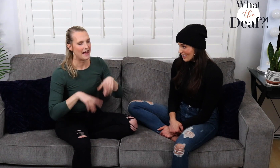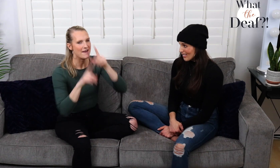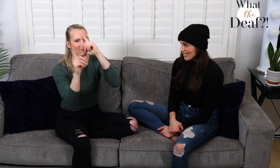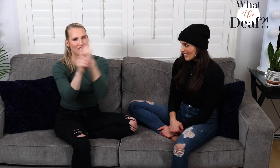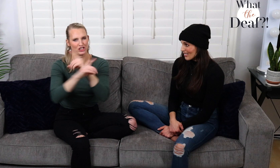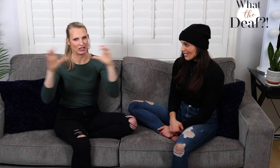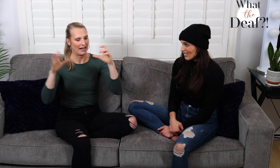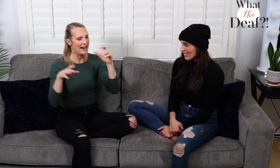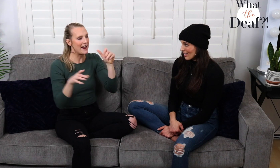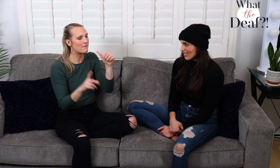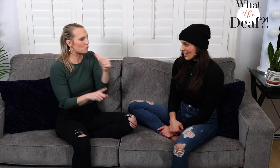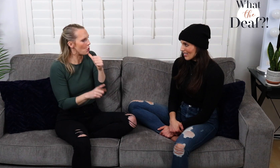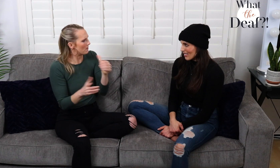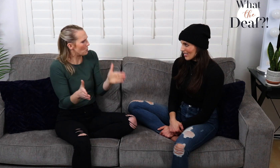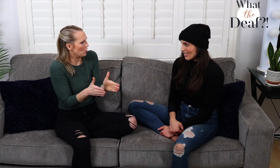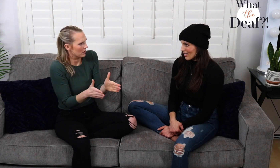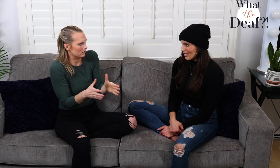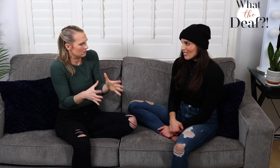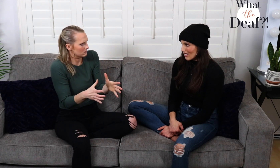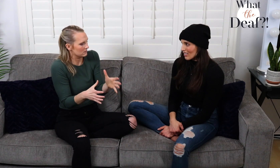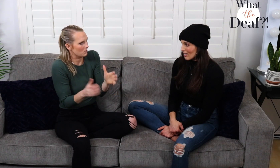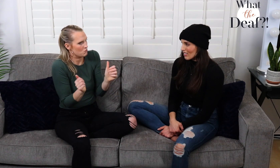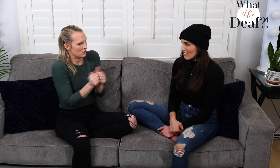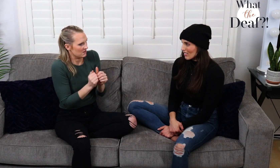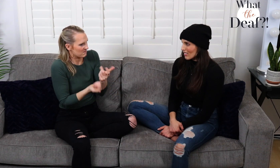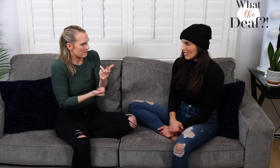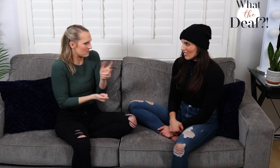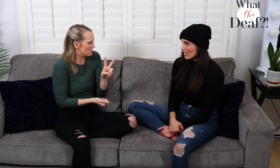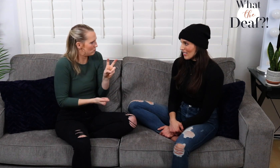envision a small bar. With about two to three